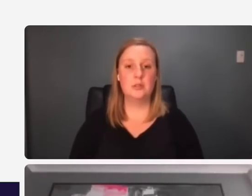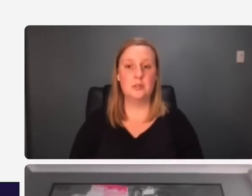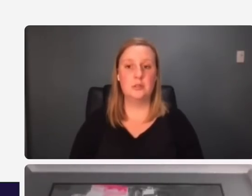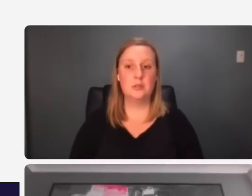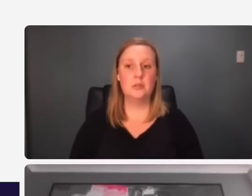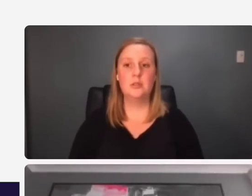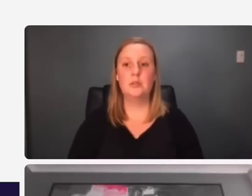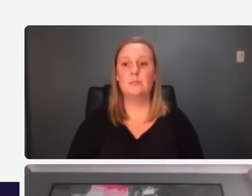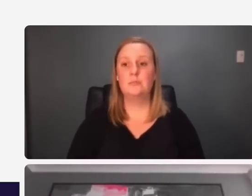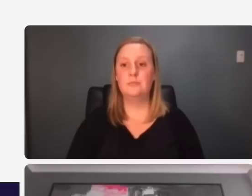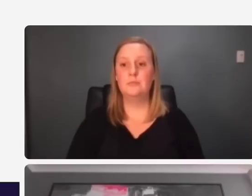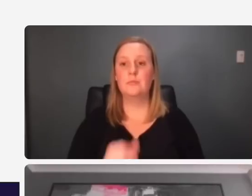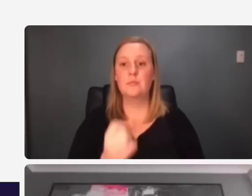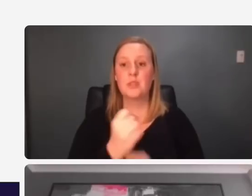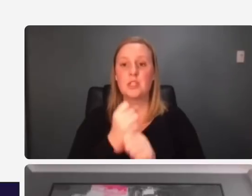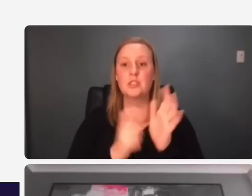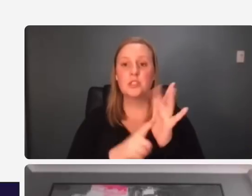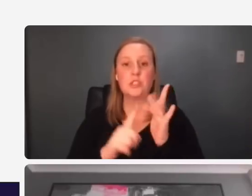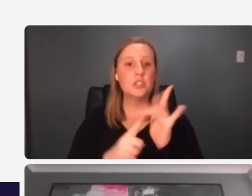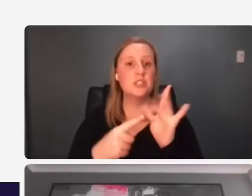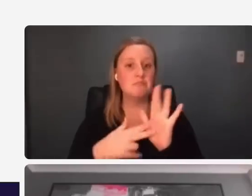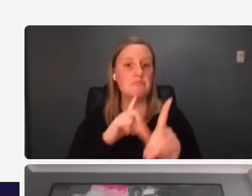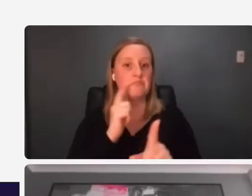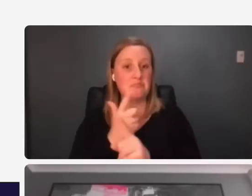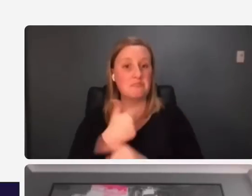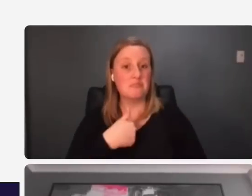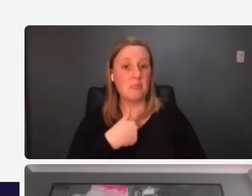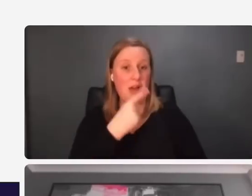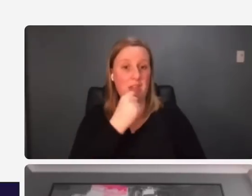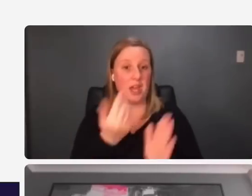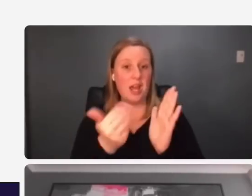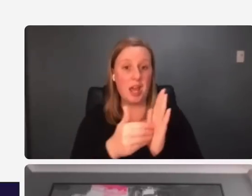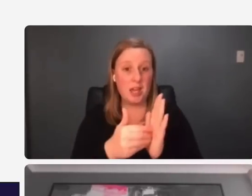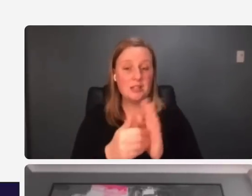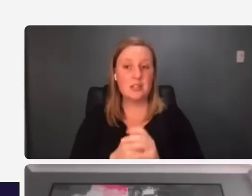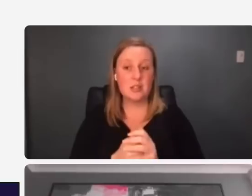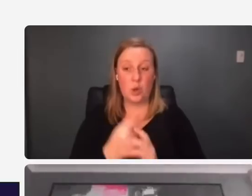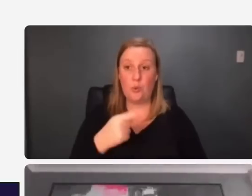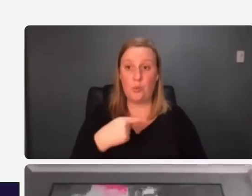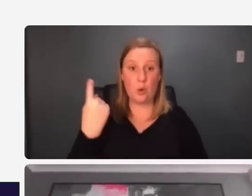I can insofar as I guess give people a level of comfort that all of us here in the Aged Care Group work